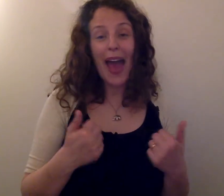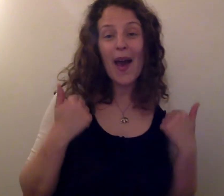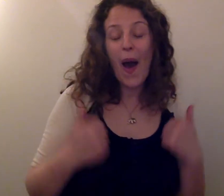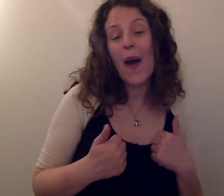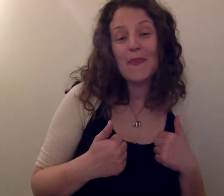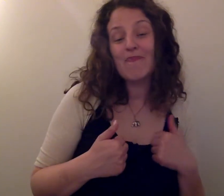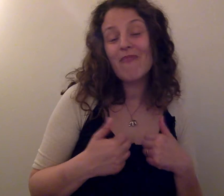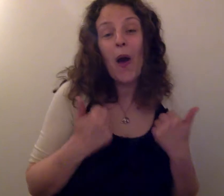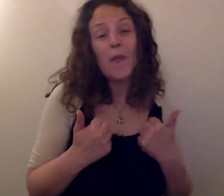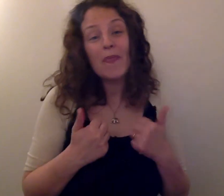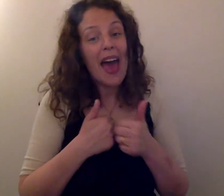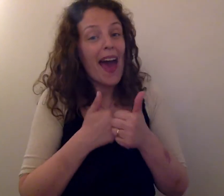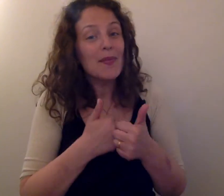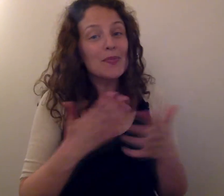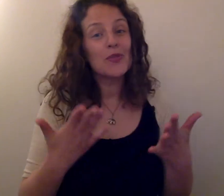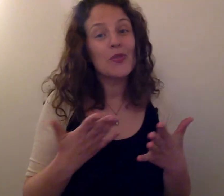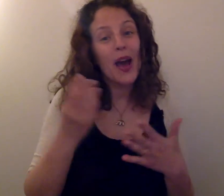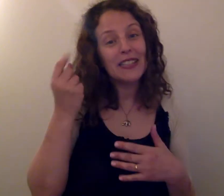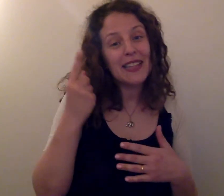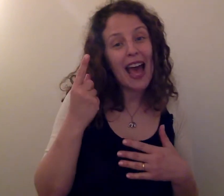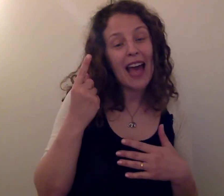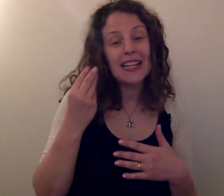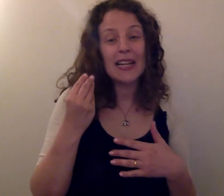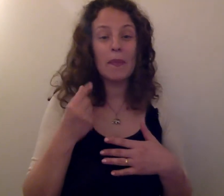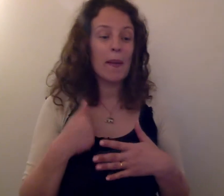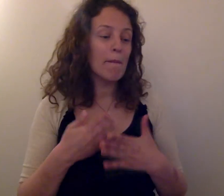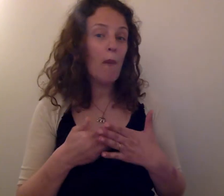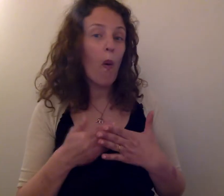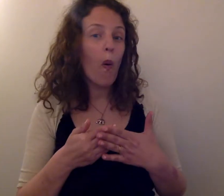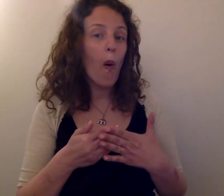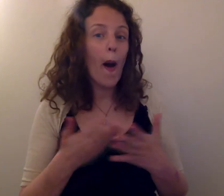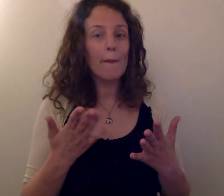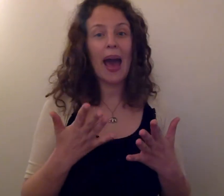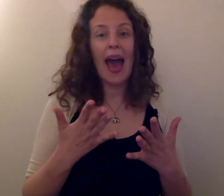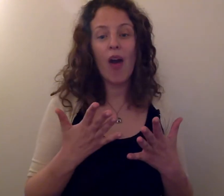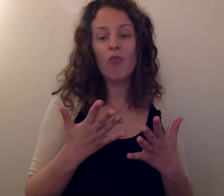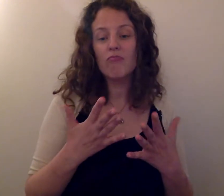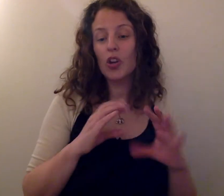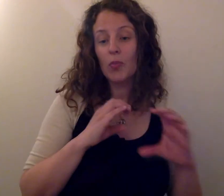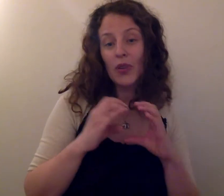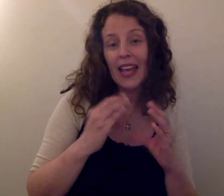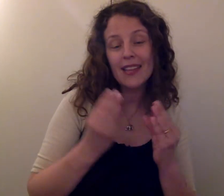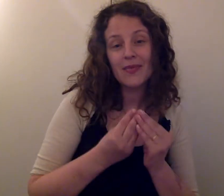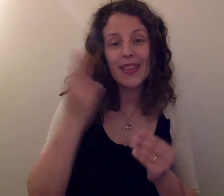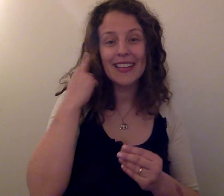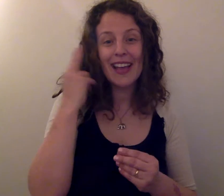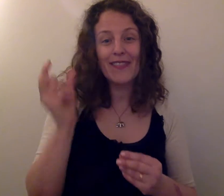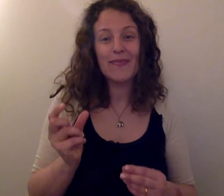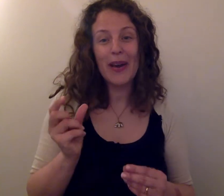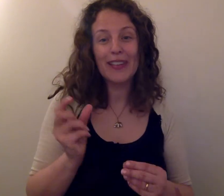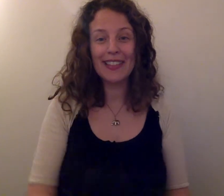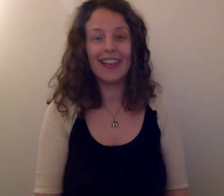I hope that's help you understand a little more about communicating with a deaf person.